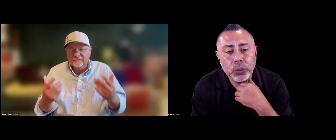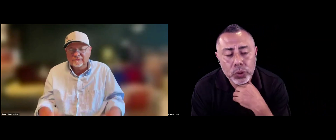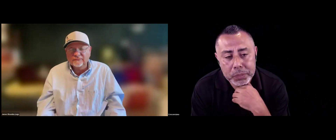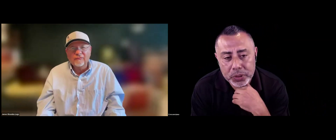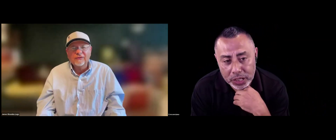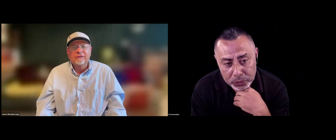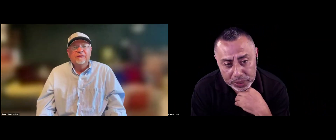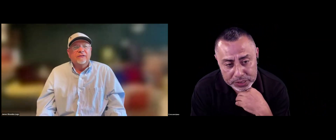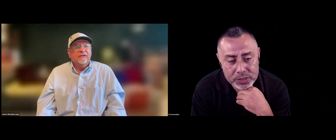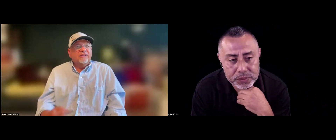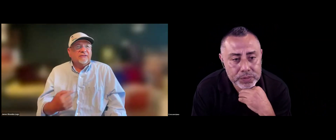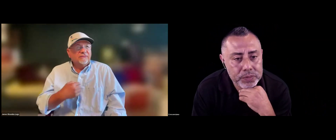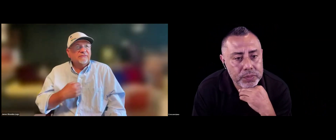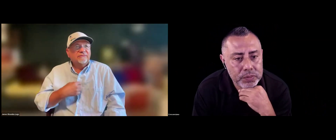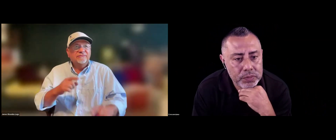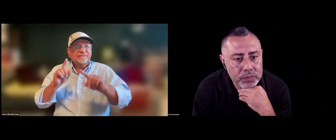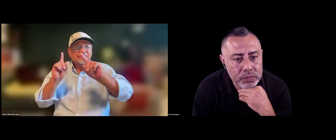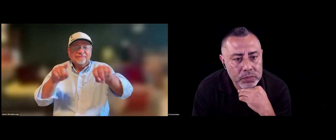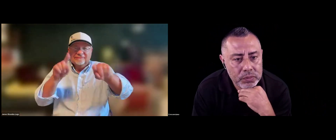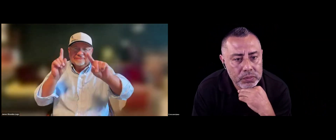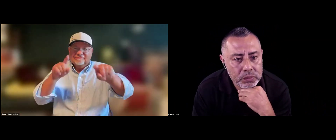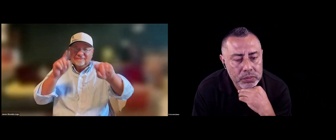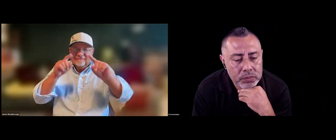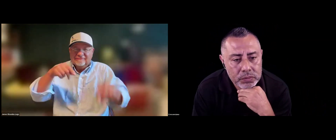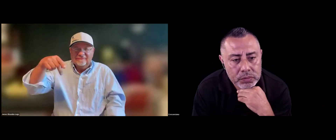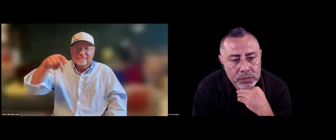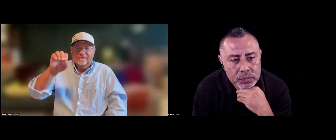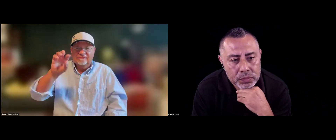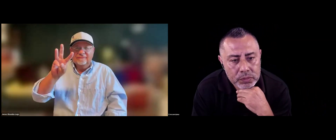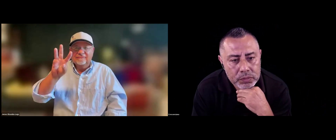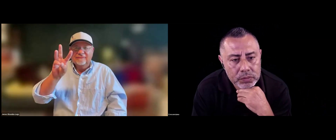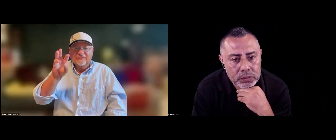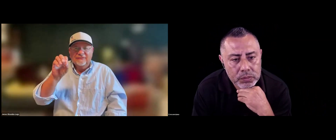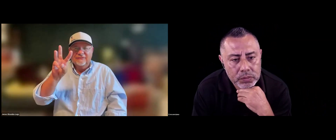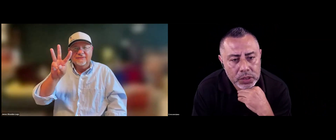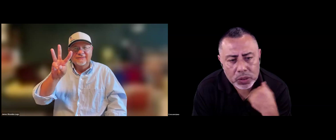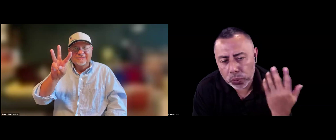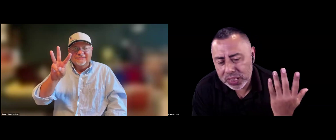I grew up on the Res.